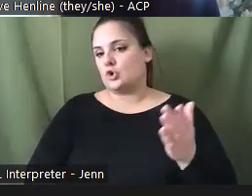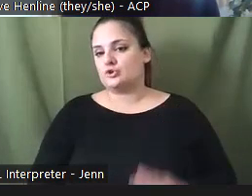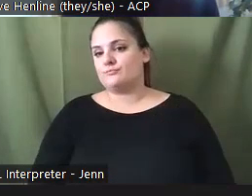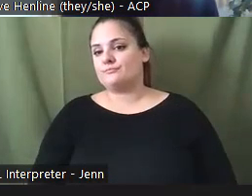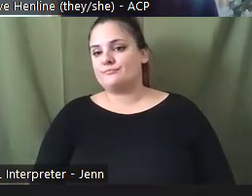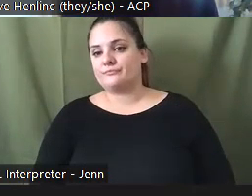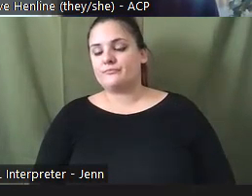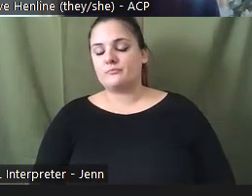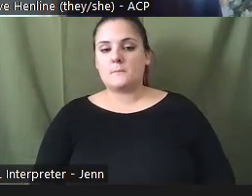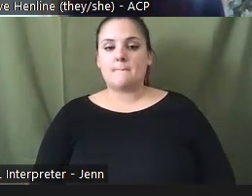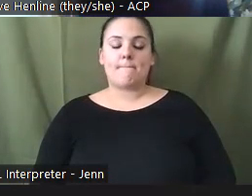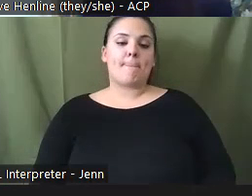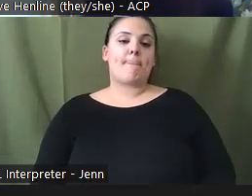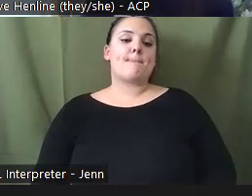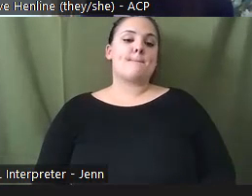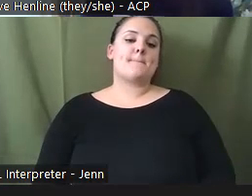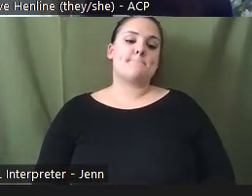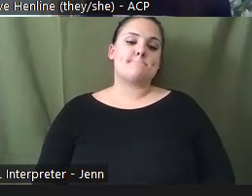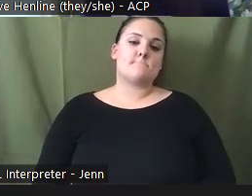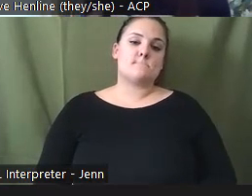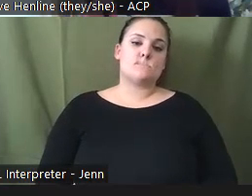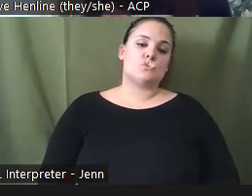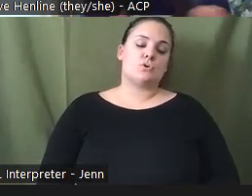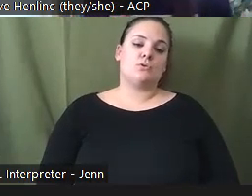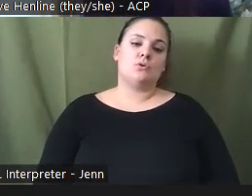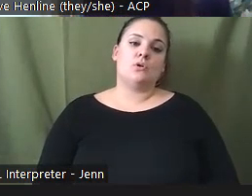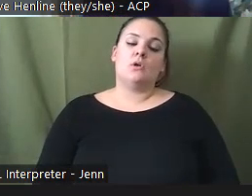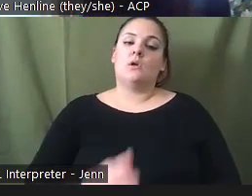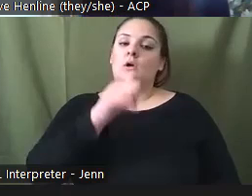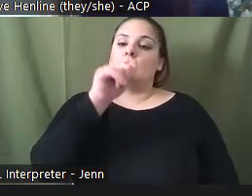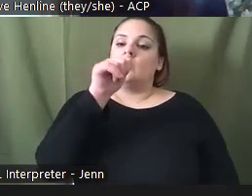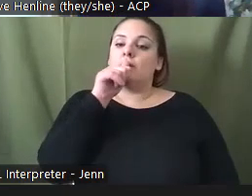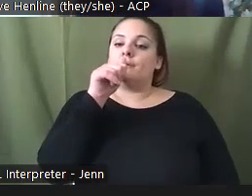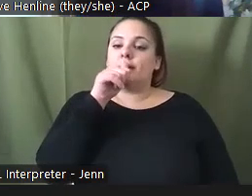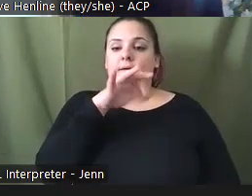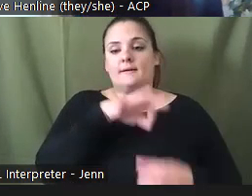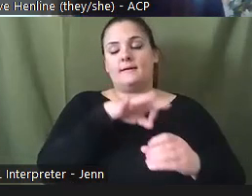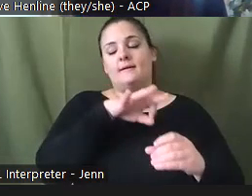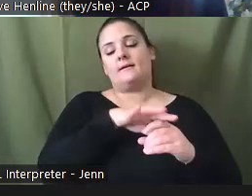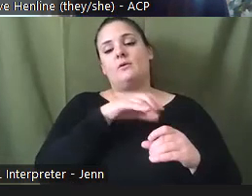The confidential voters can be, or rather the address of confidential voters can be,